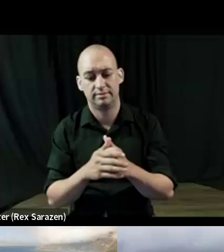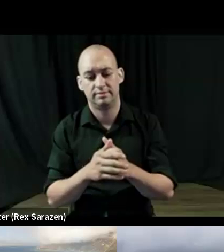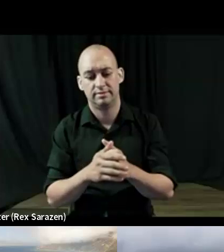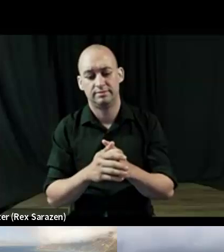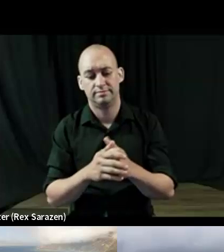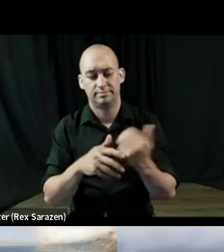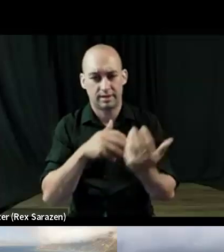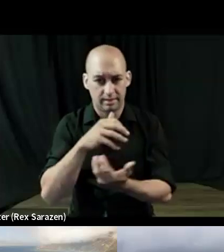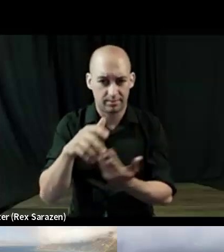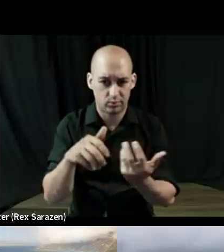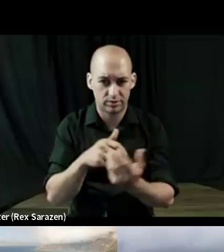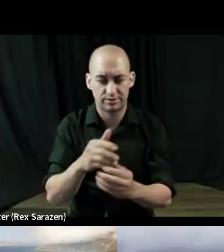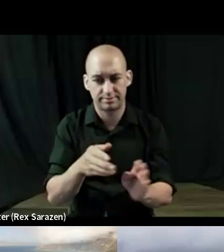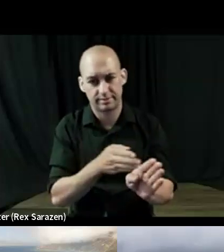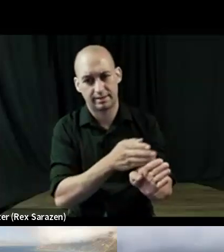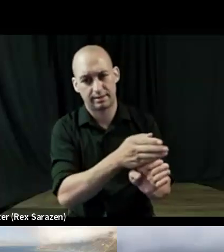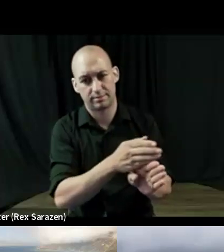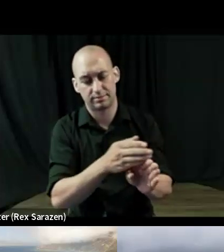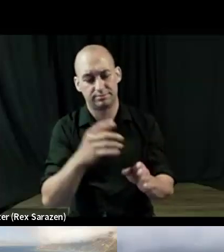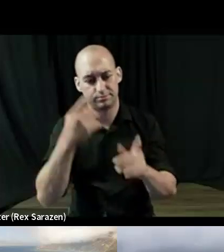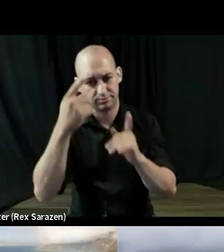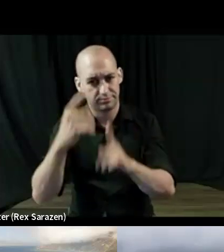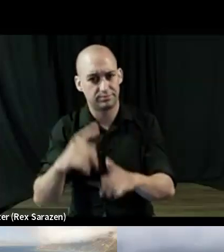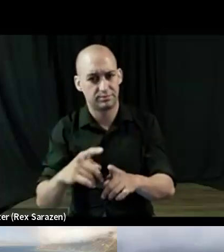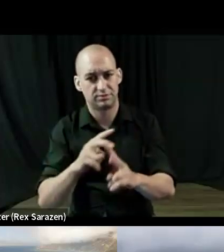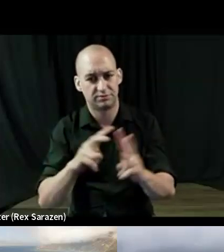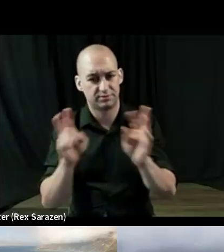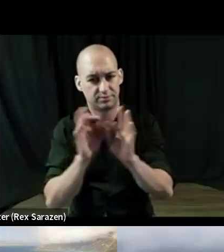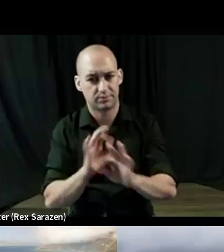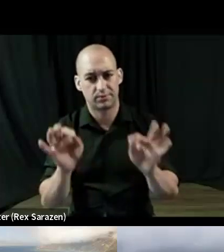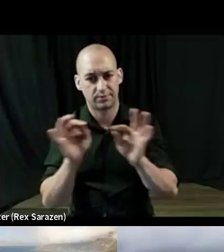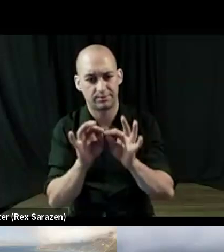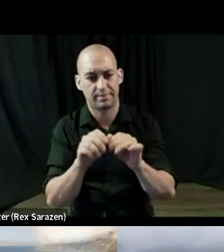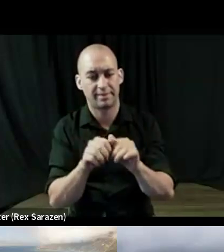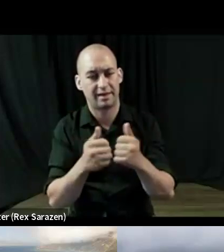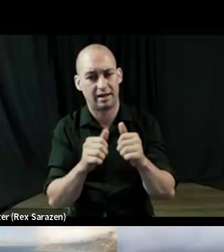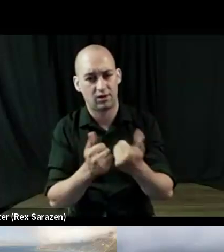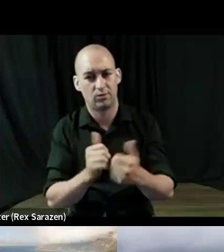and alignment and cooperation are going to be so critical because it's like, how do we, you know,